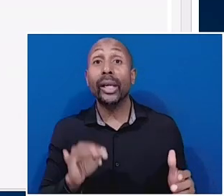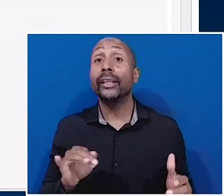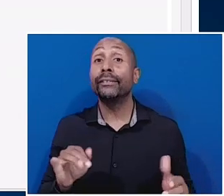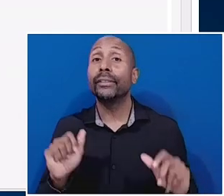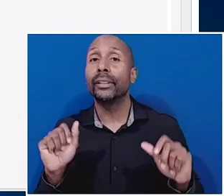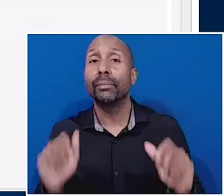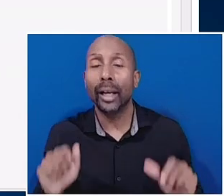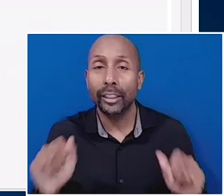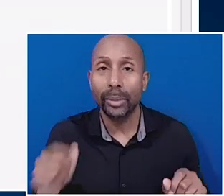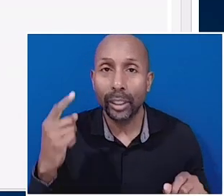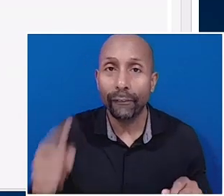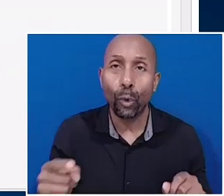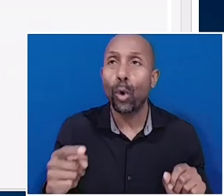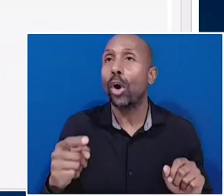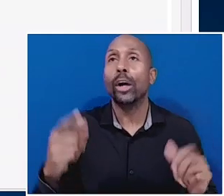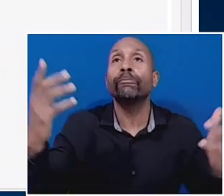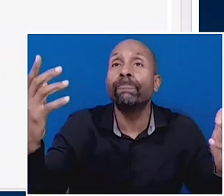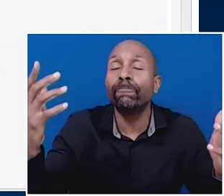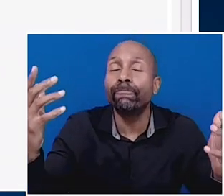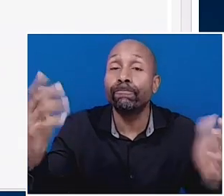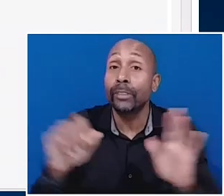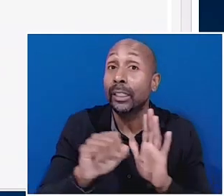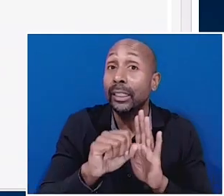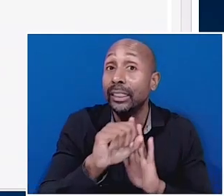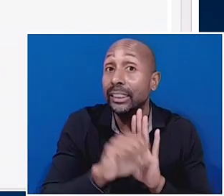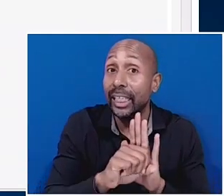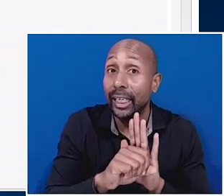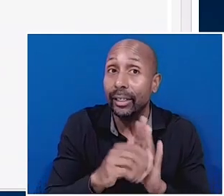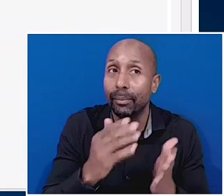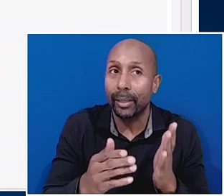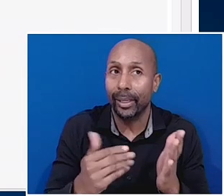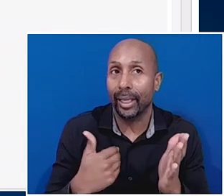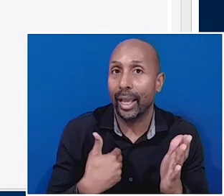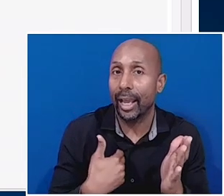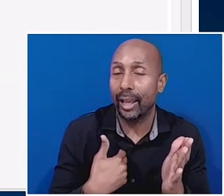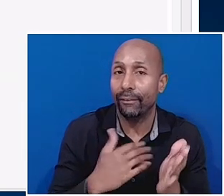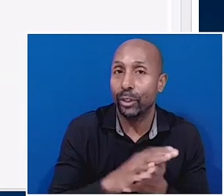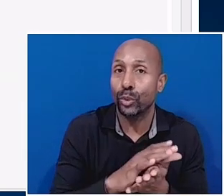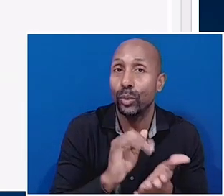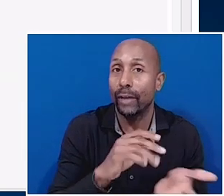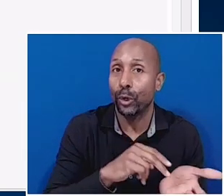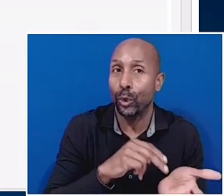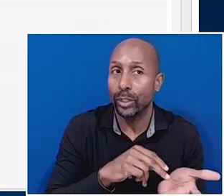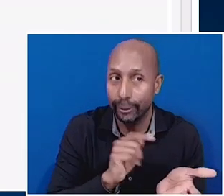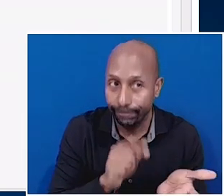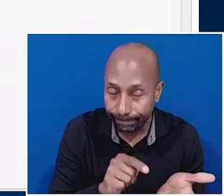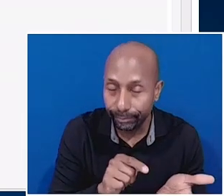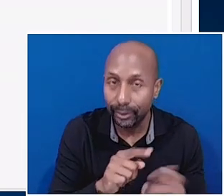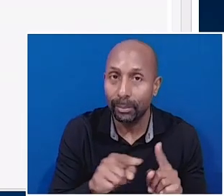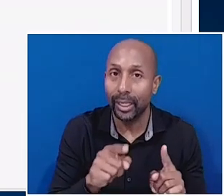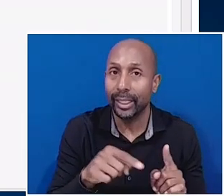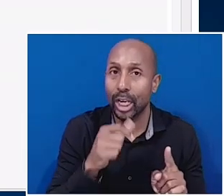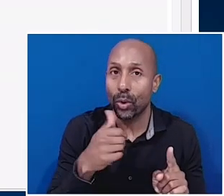may have, say, a school of nursing who may not have accreditation by- they may not be